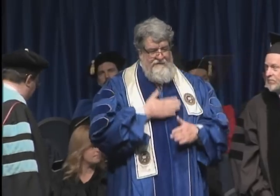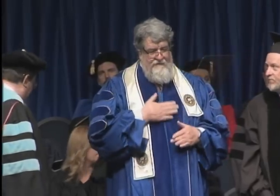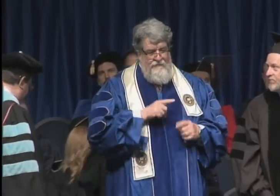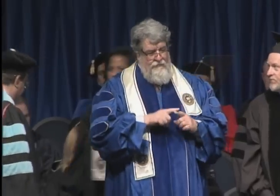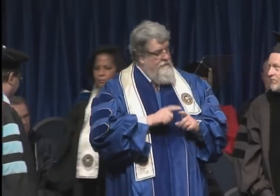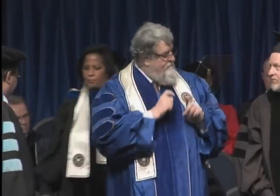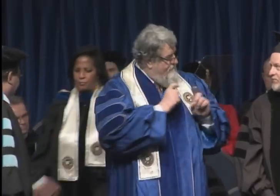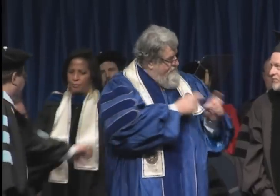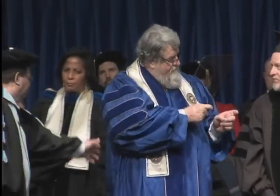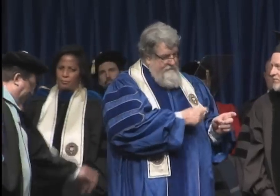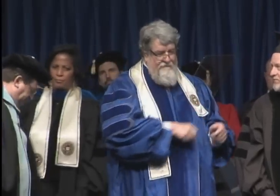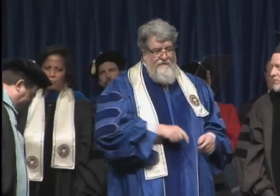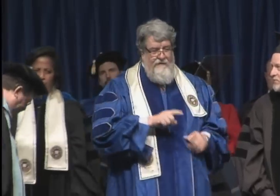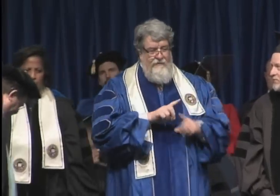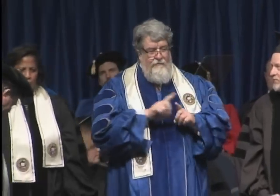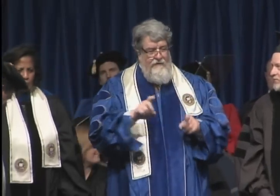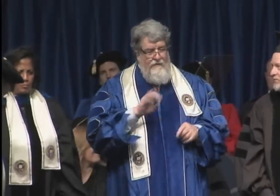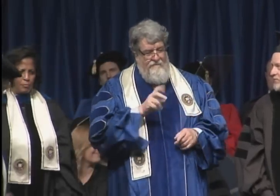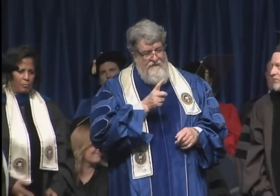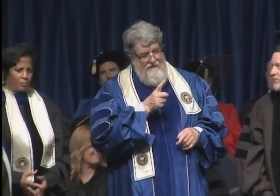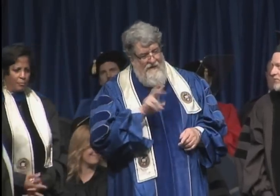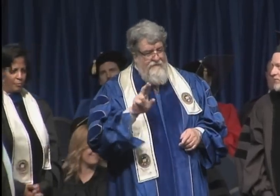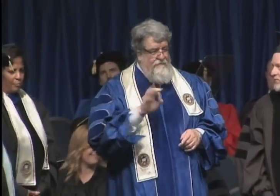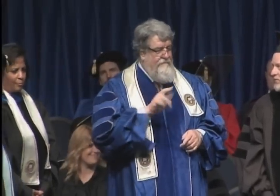Gallaudet is pleased to confer the degree